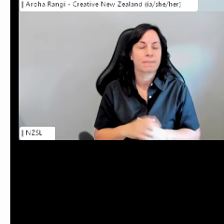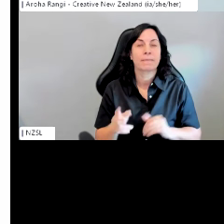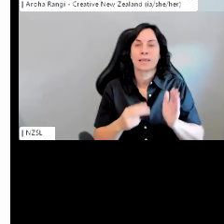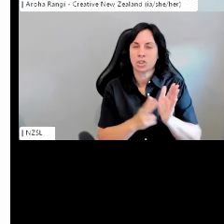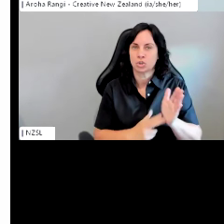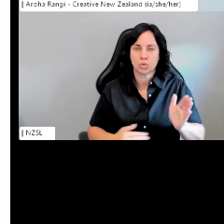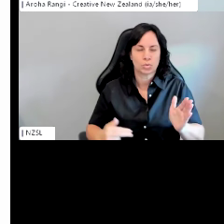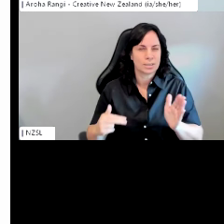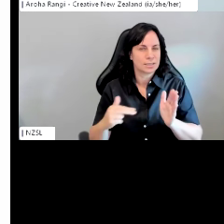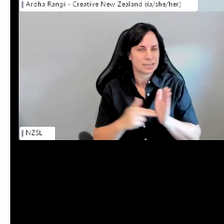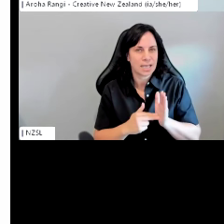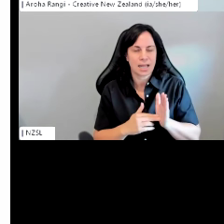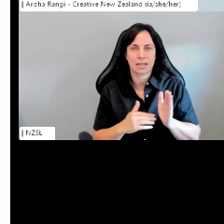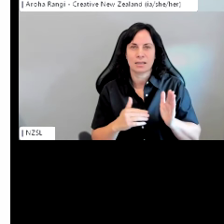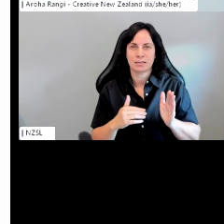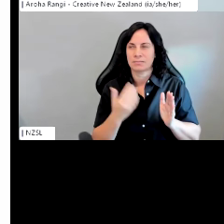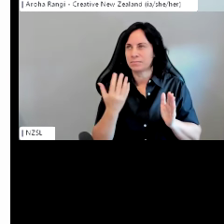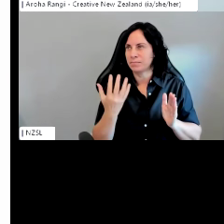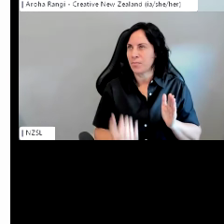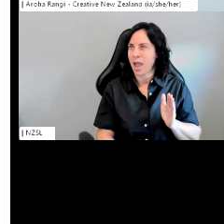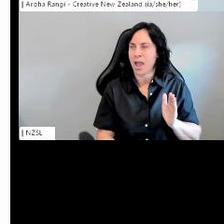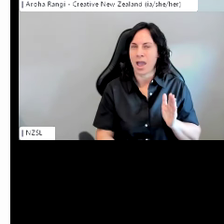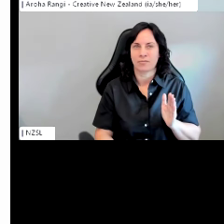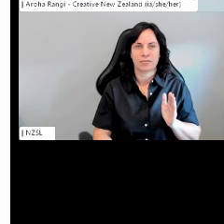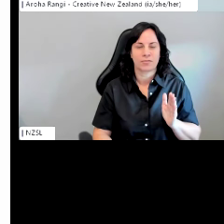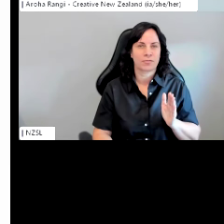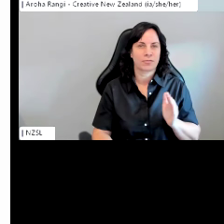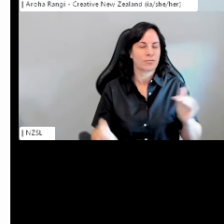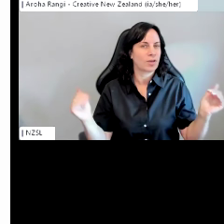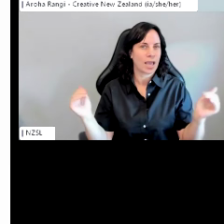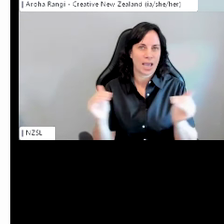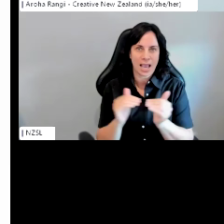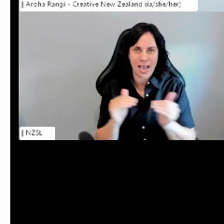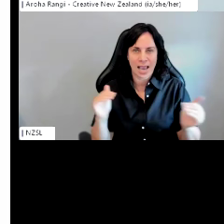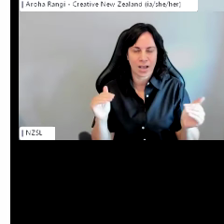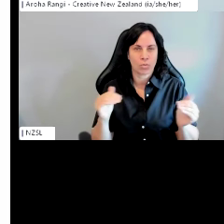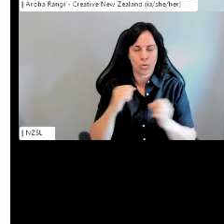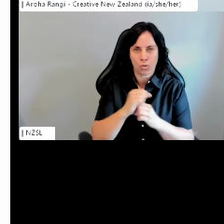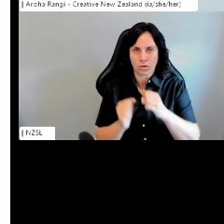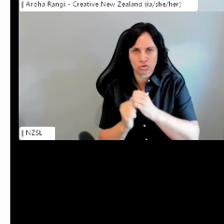one of the most uh equitable um ealitarian access structures anywhere in the world.